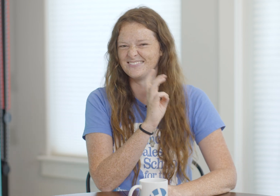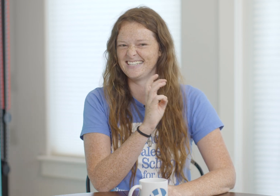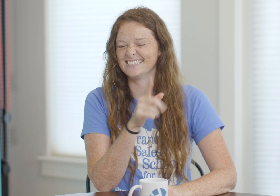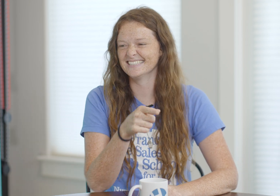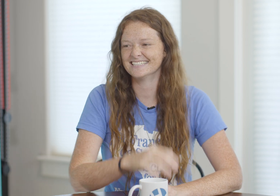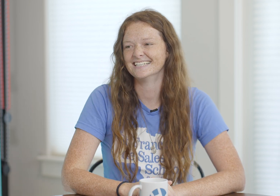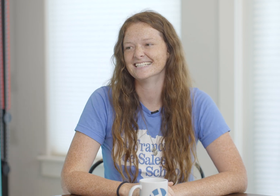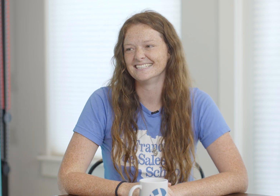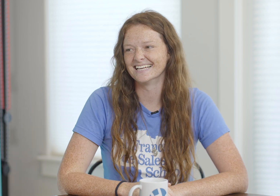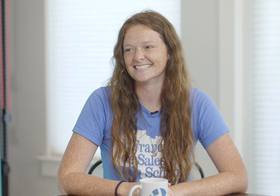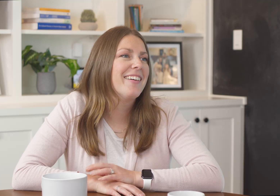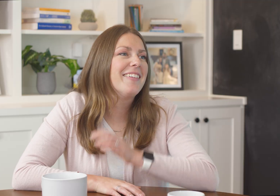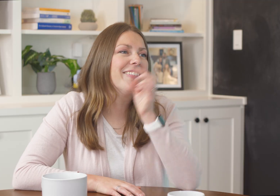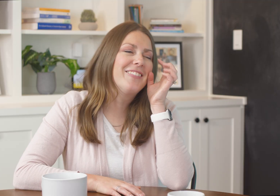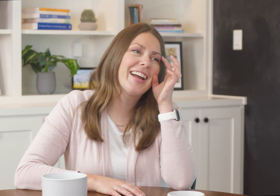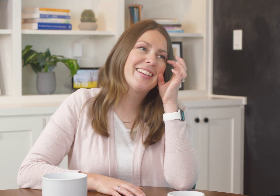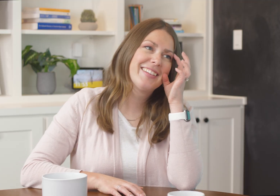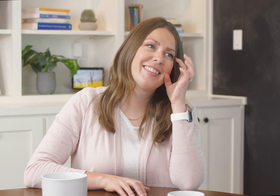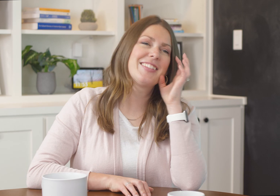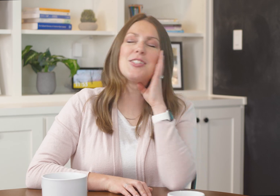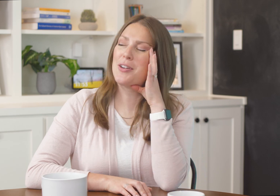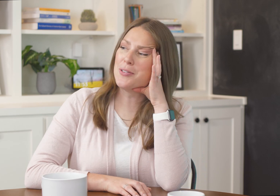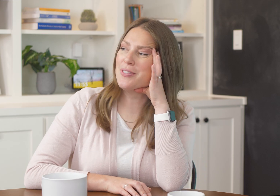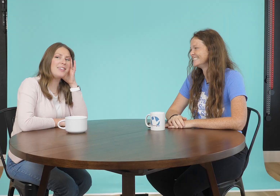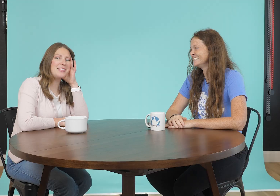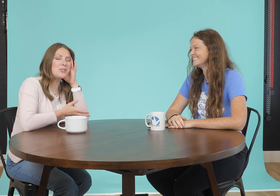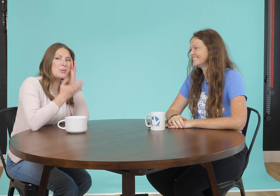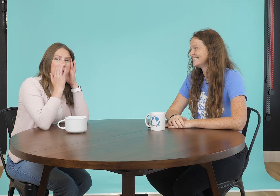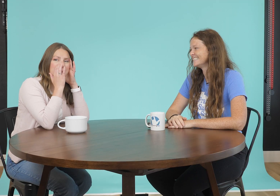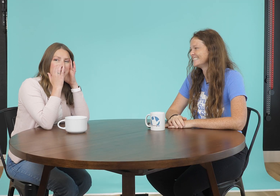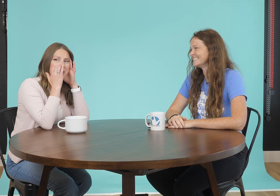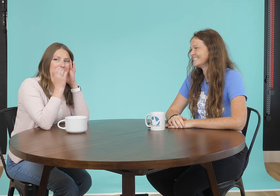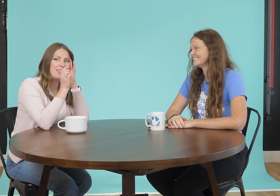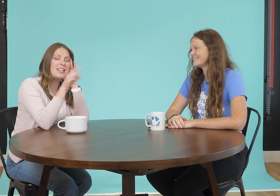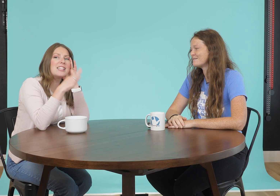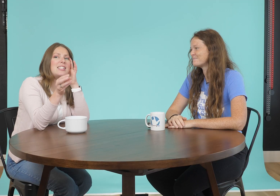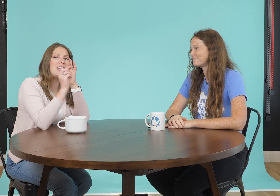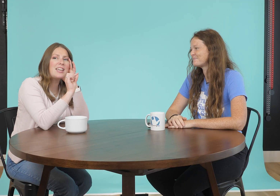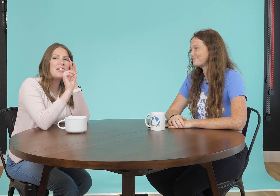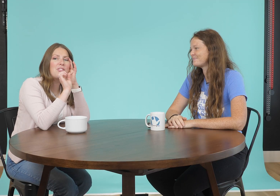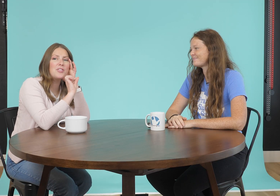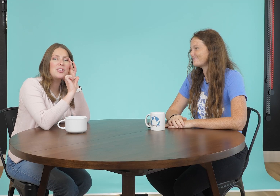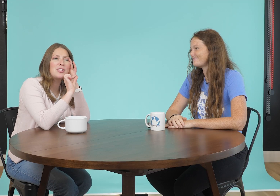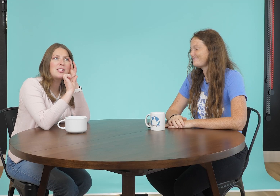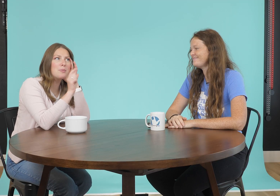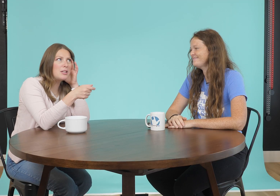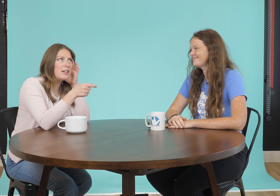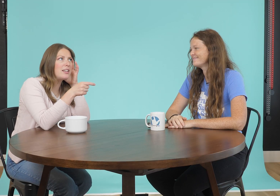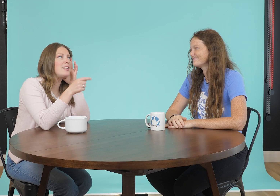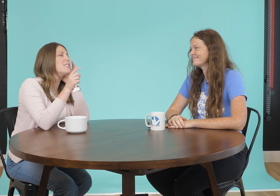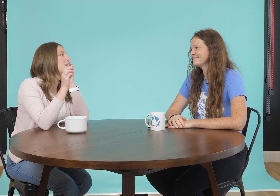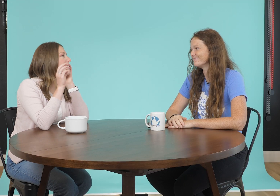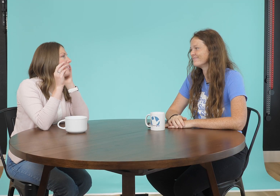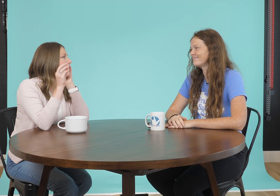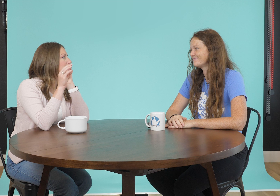Yeah, yeah, yeah. Oh, really? That's so. Those were so interesting. Like to see the similarities